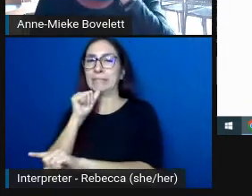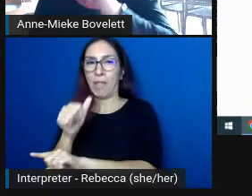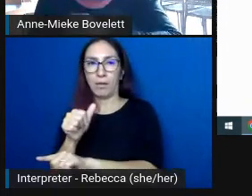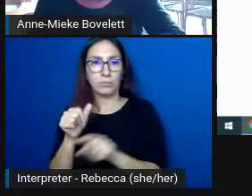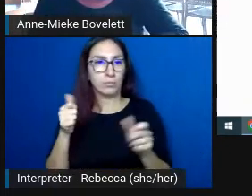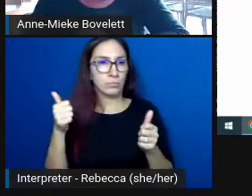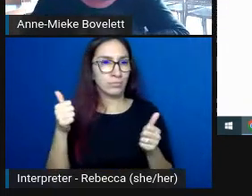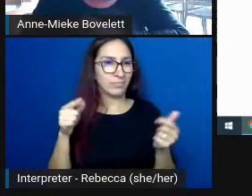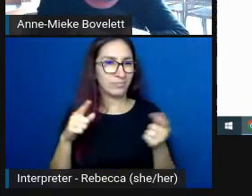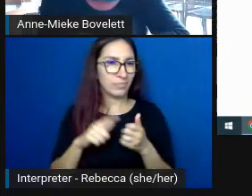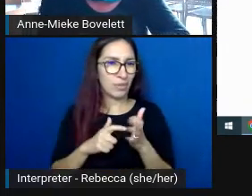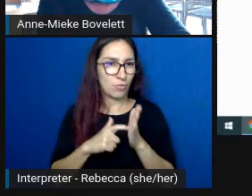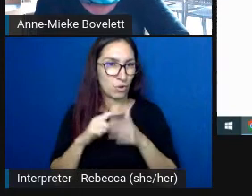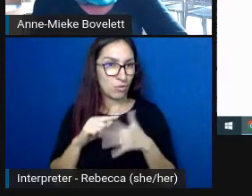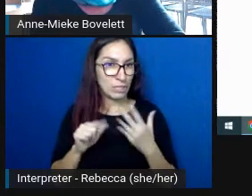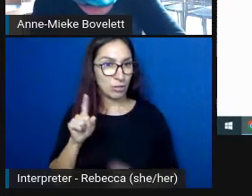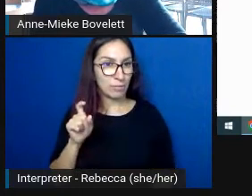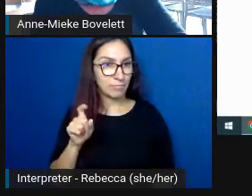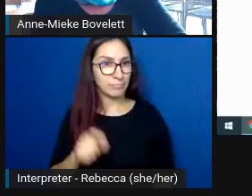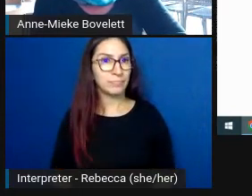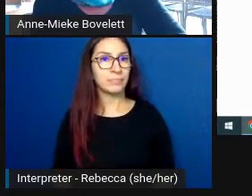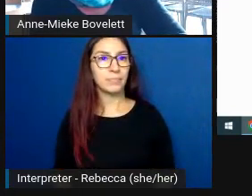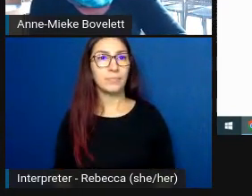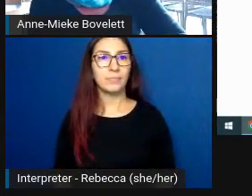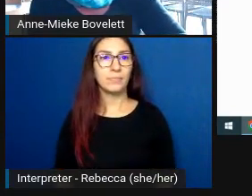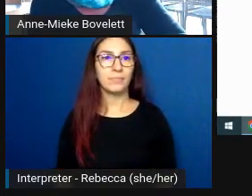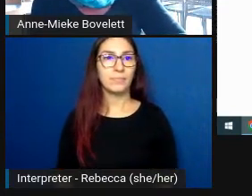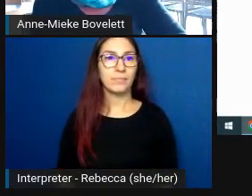That's quite a number of criteria.